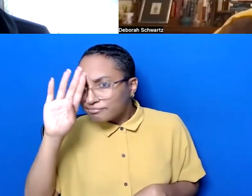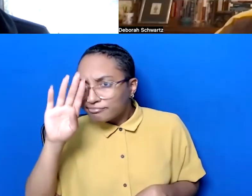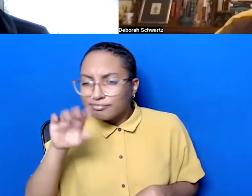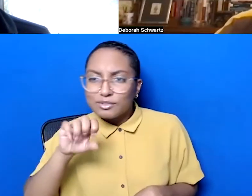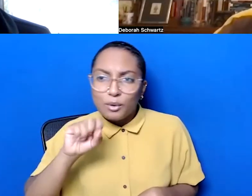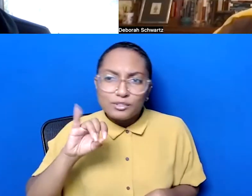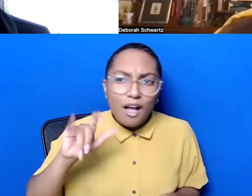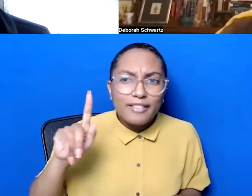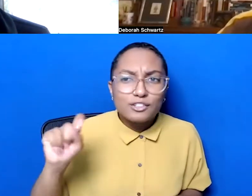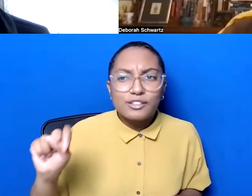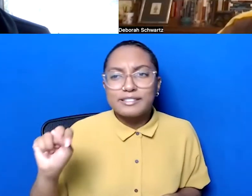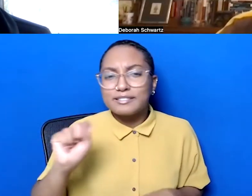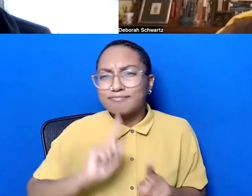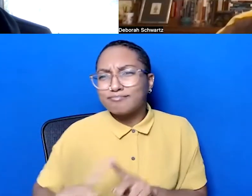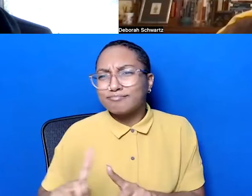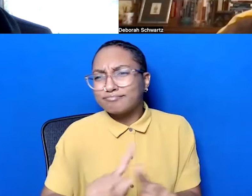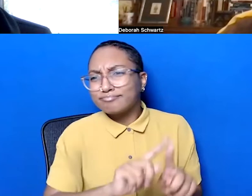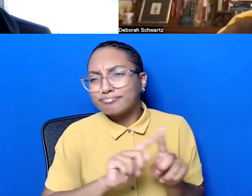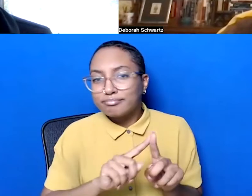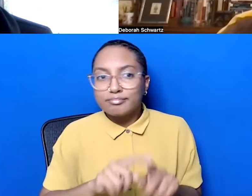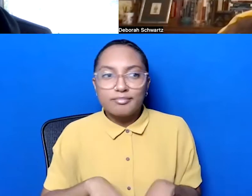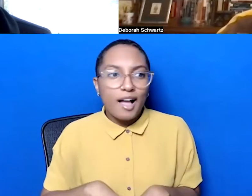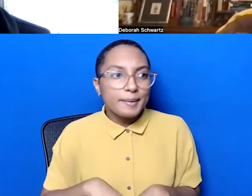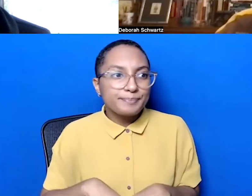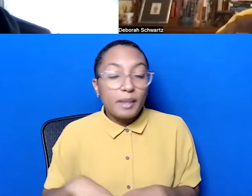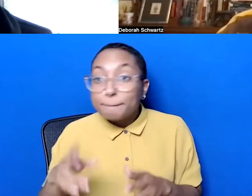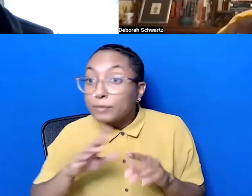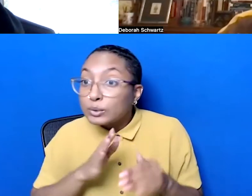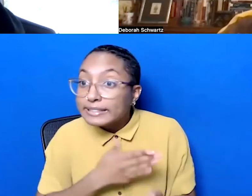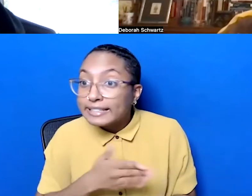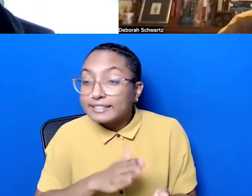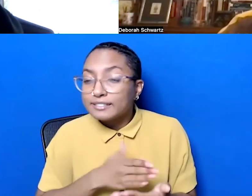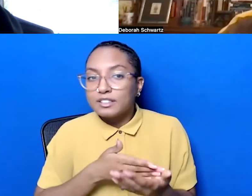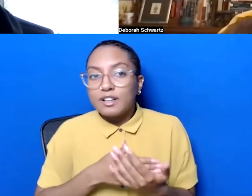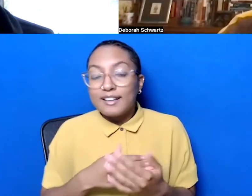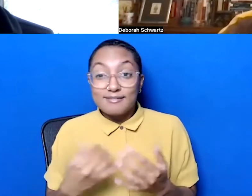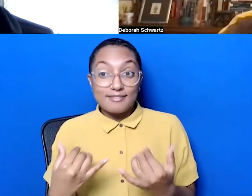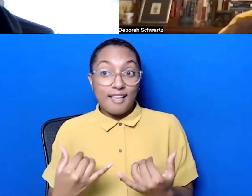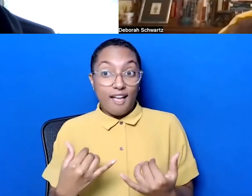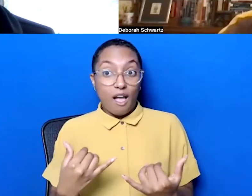people in the area of music, and now they're just starting a series that addresses food,